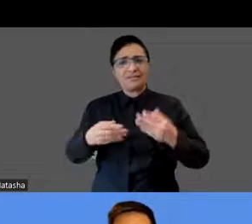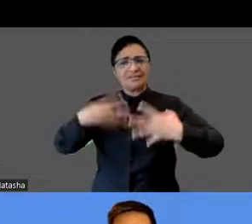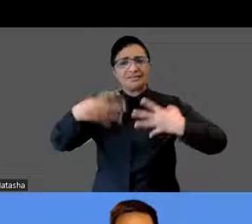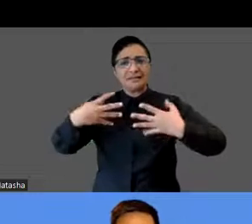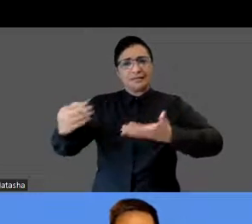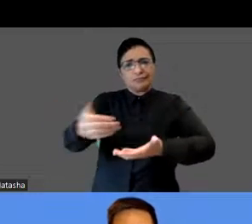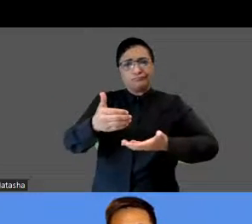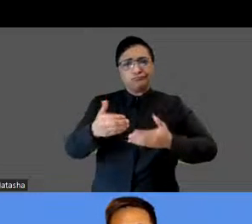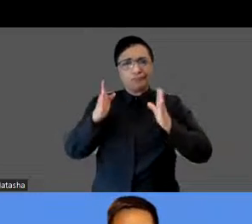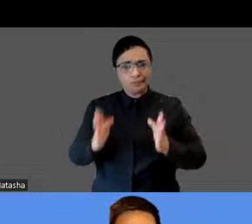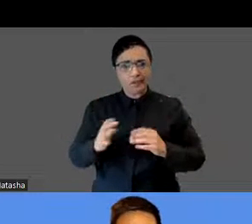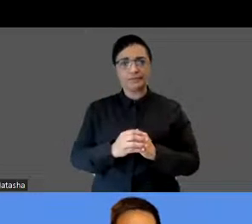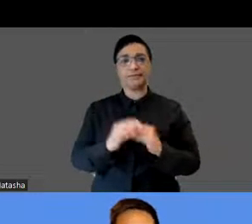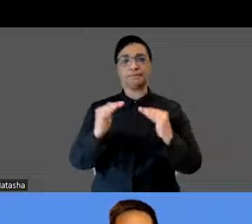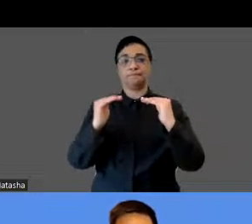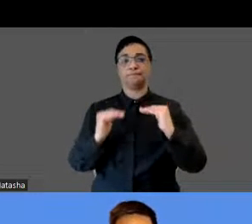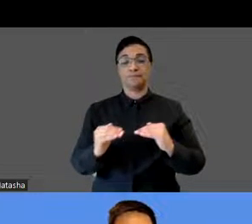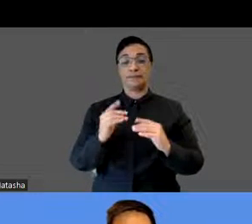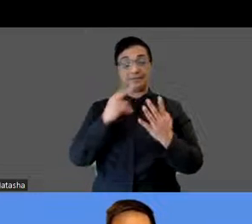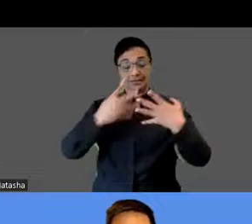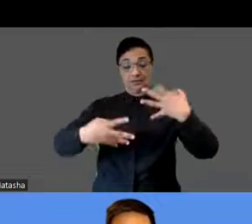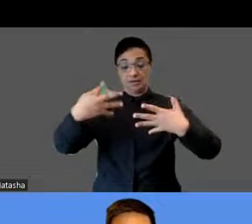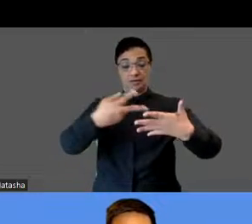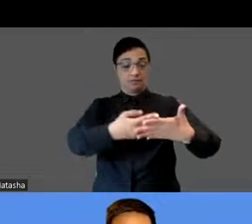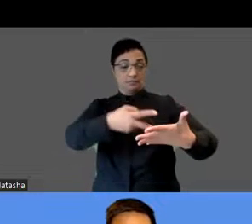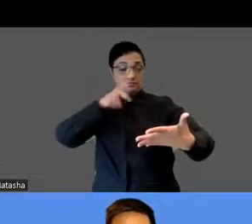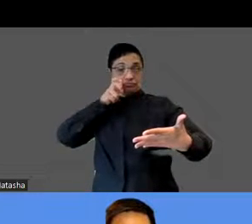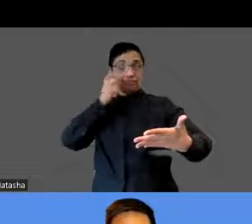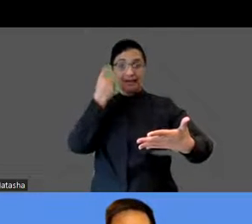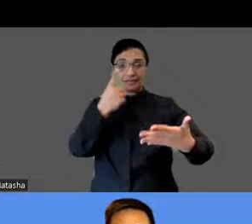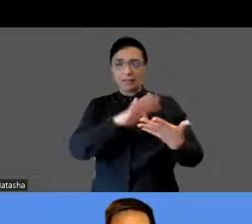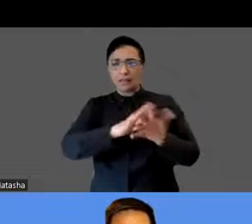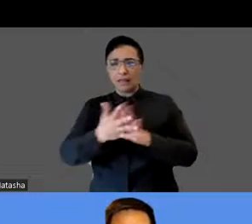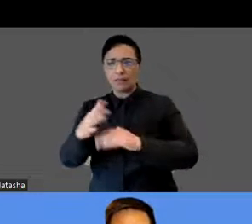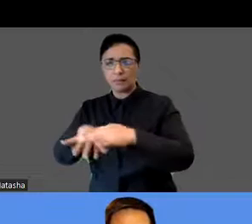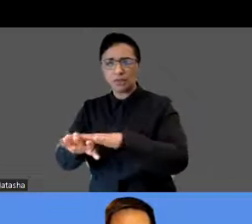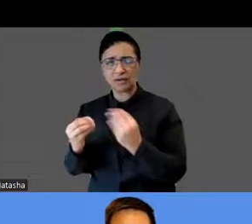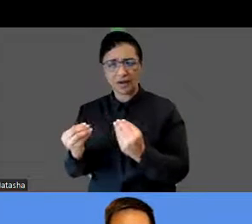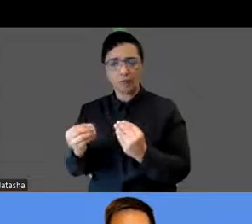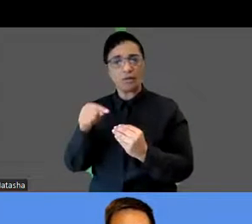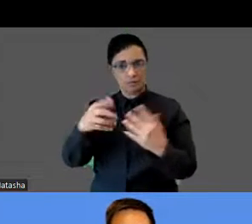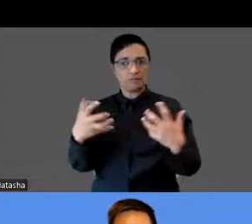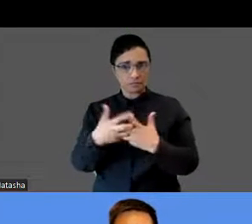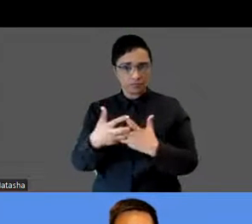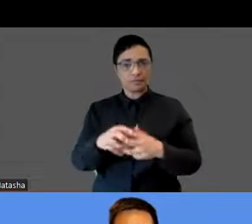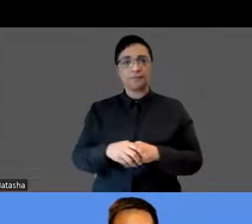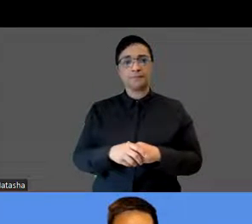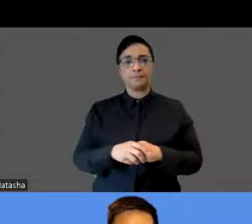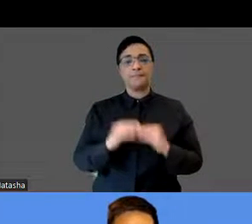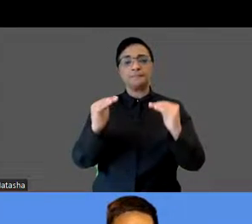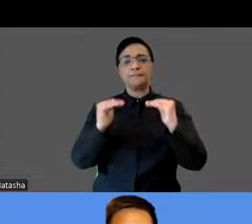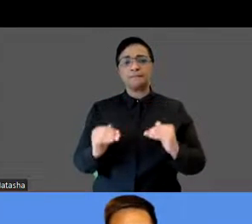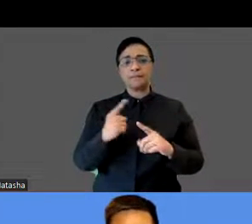The data interpretation and access and we also mentioned being difficult to access ethics